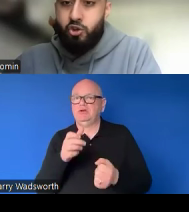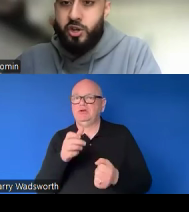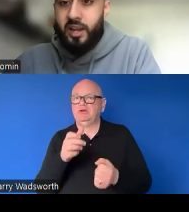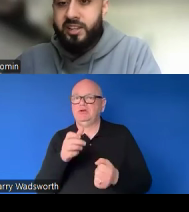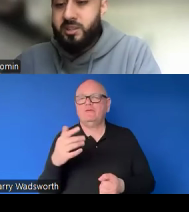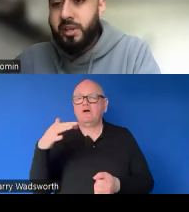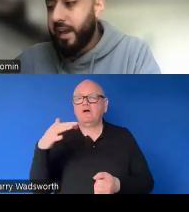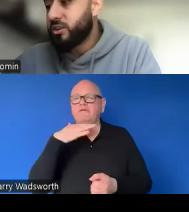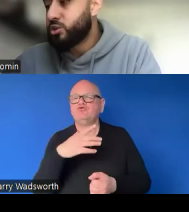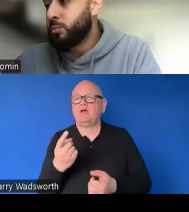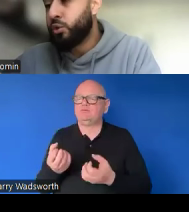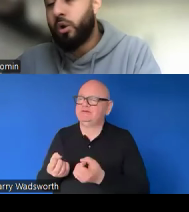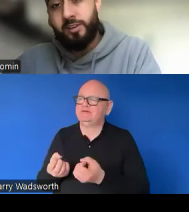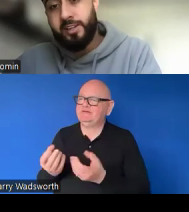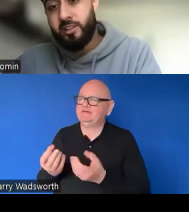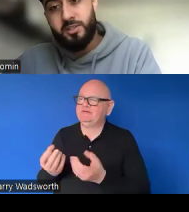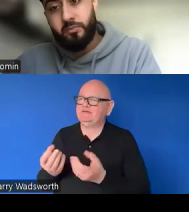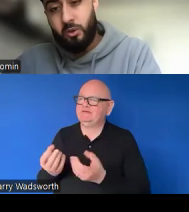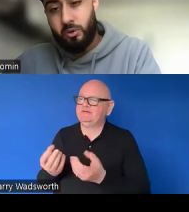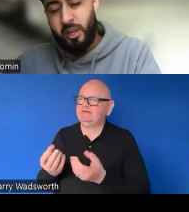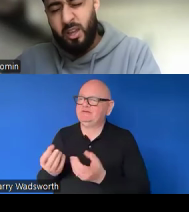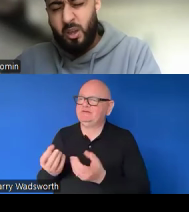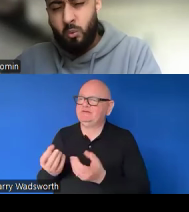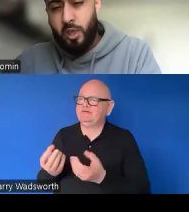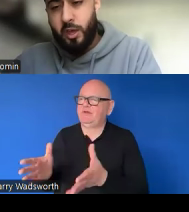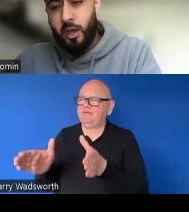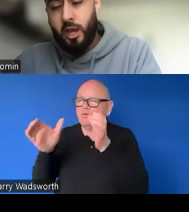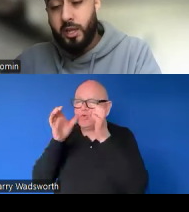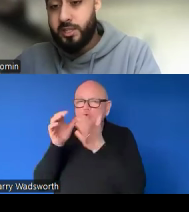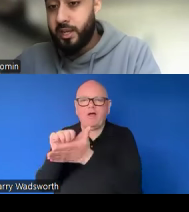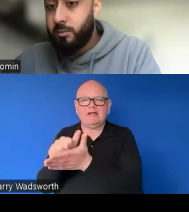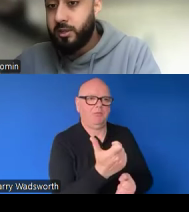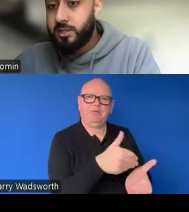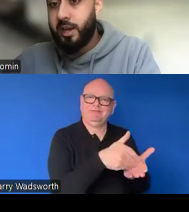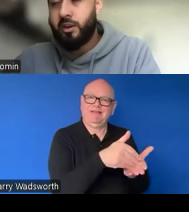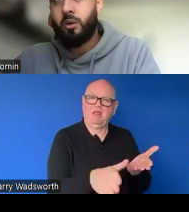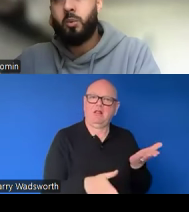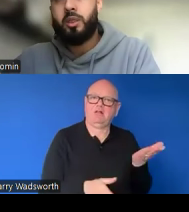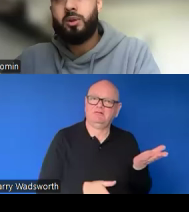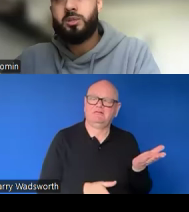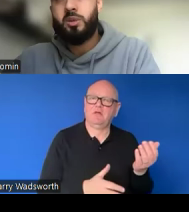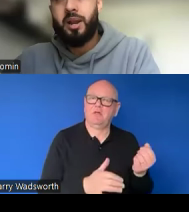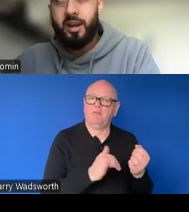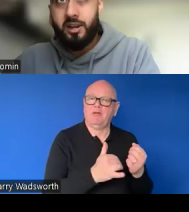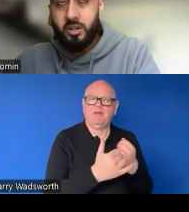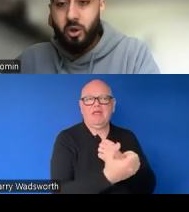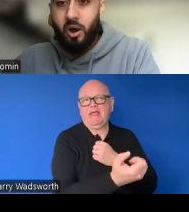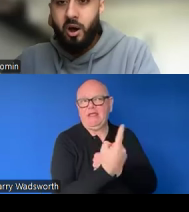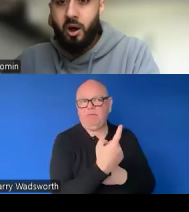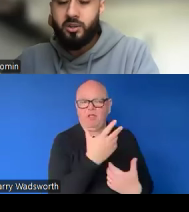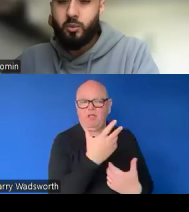you should at least be getting some sort of leads, whether it's an email sign up, whether it's people adding to cart,